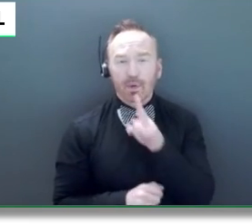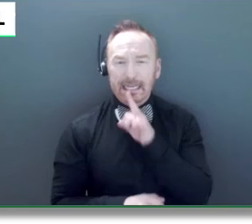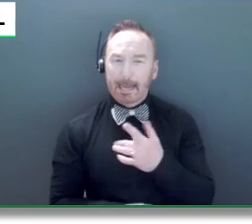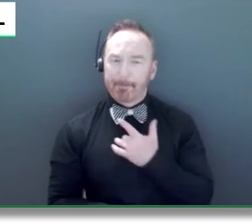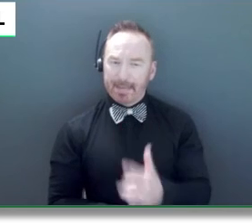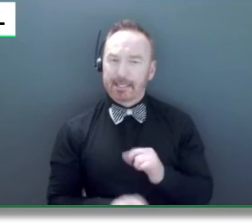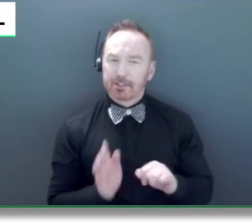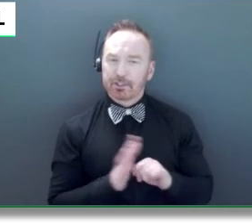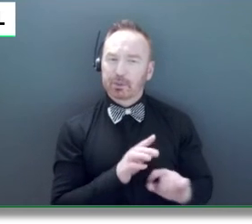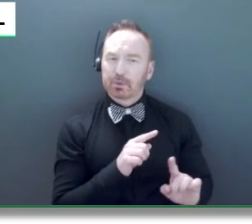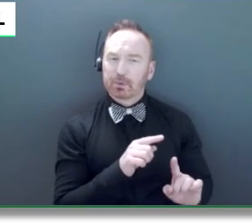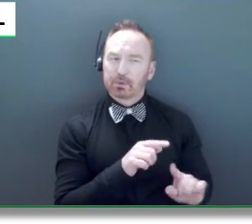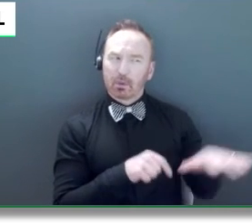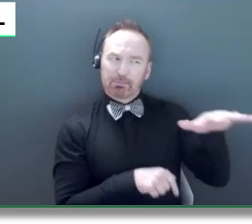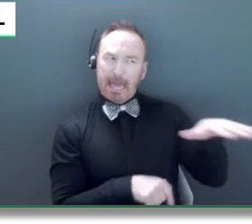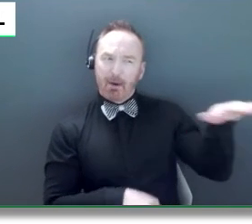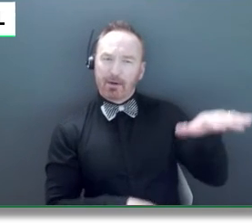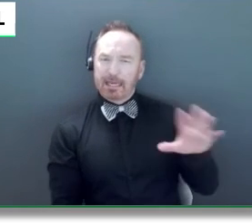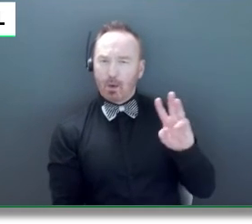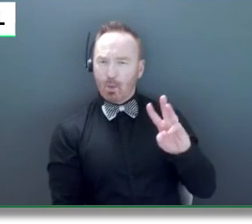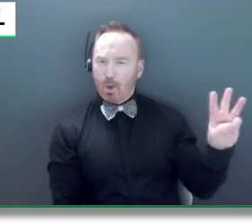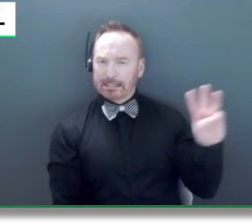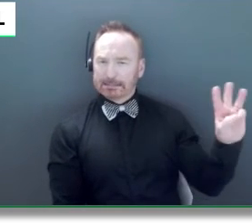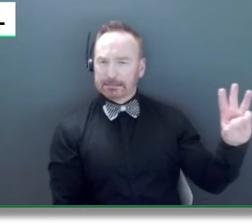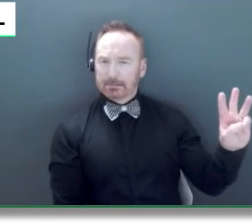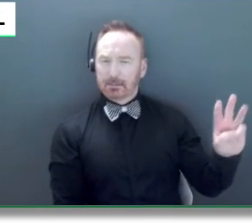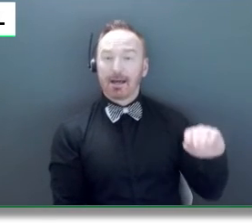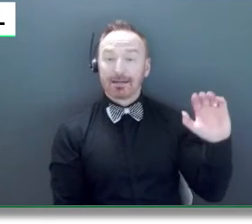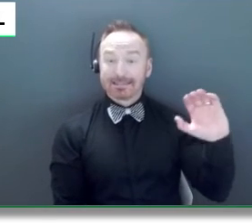those area. I really you know again I really enjoyed the accessibility